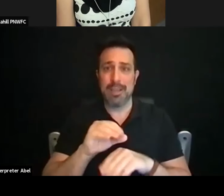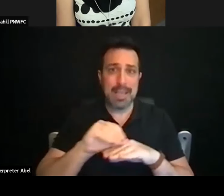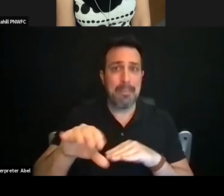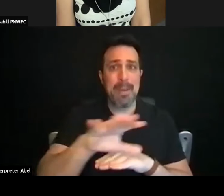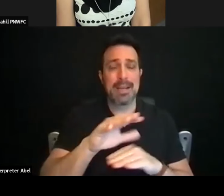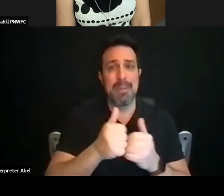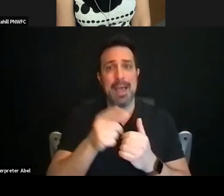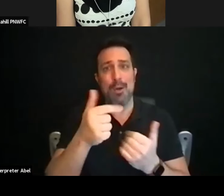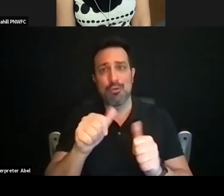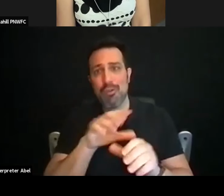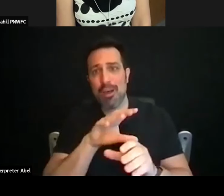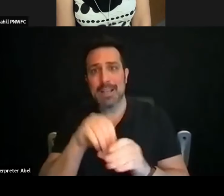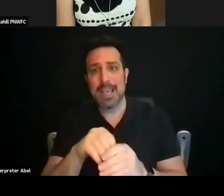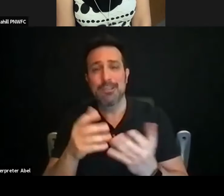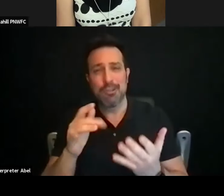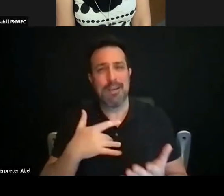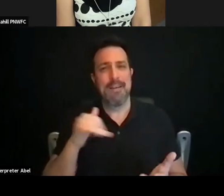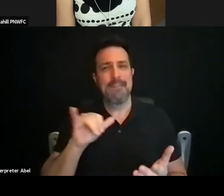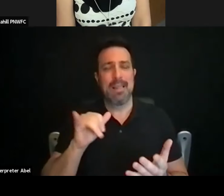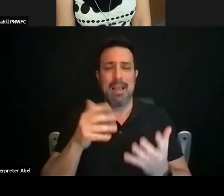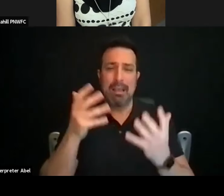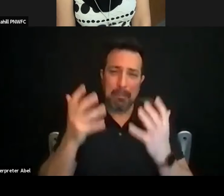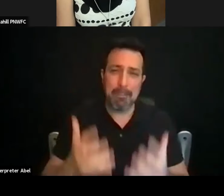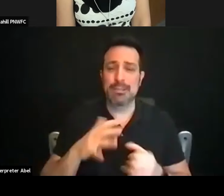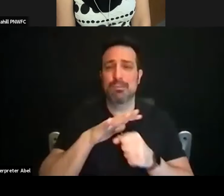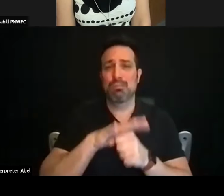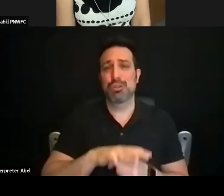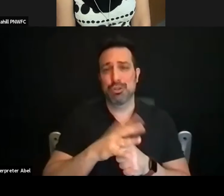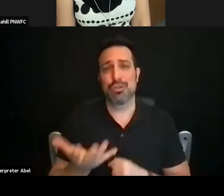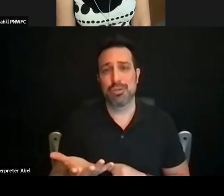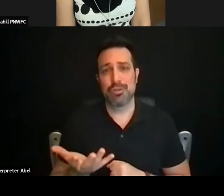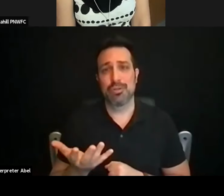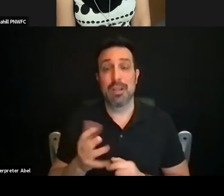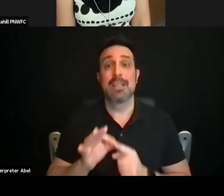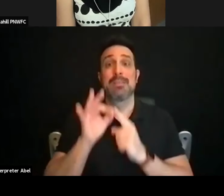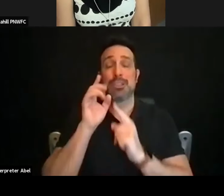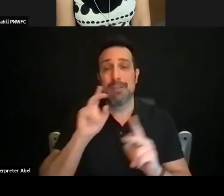and stuck and there's a feeling of trying to get it right. The people that you work with and you're trying to help are impacted by